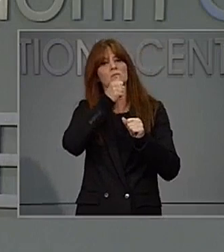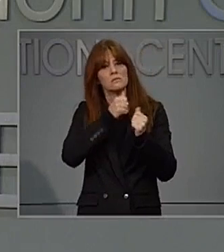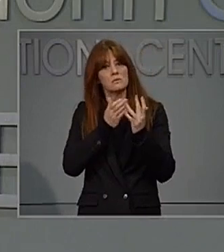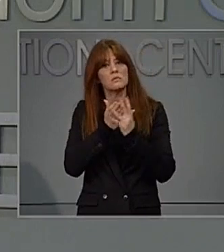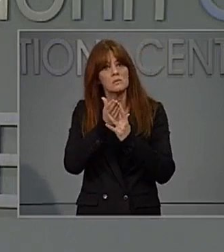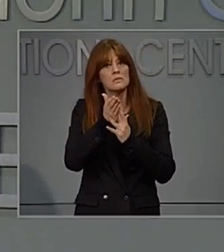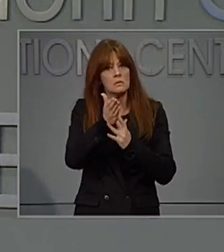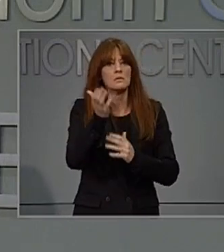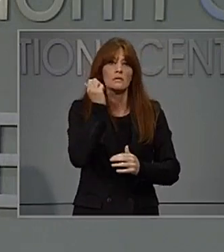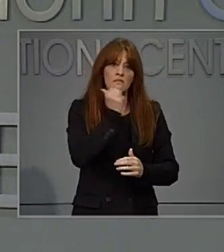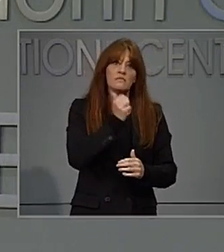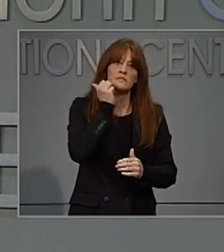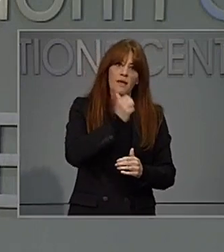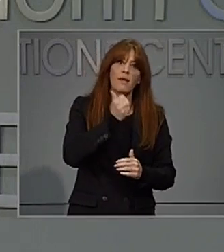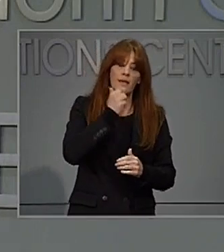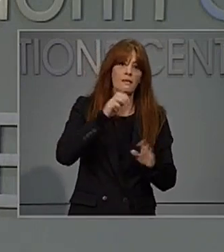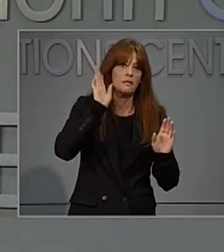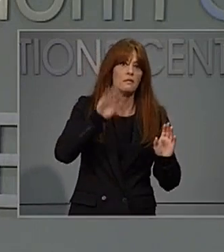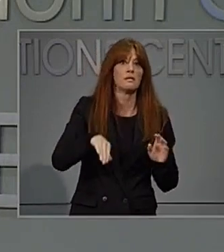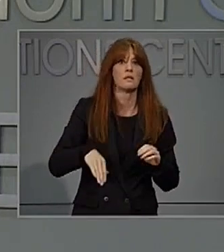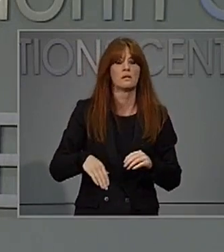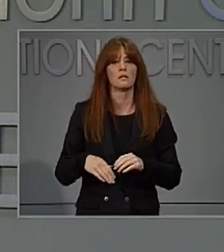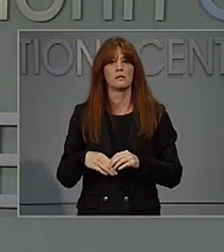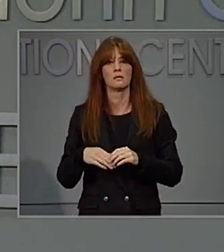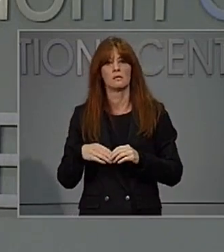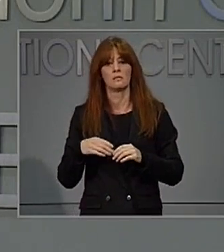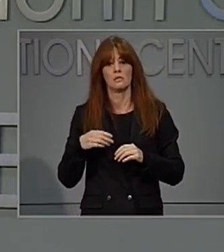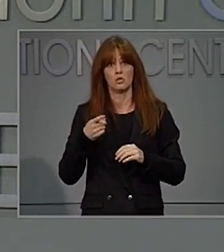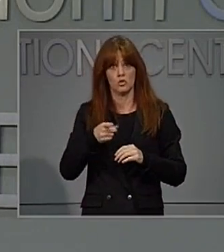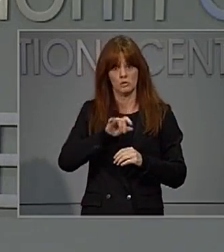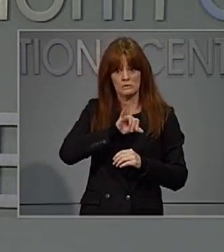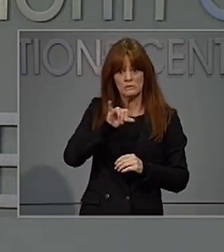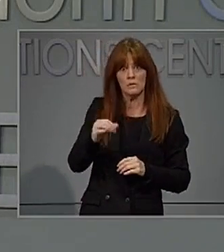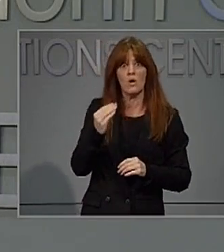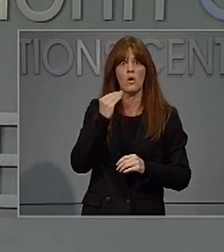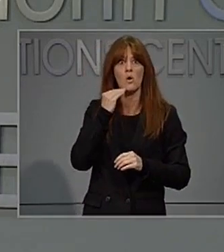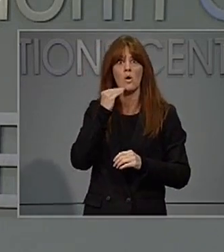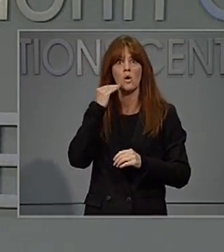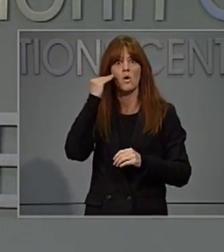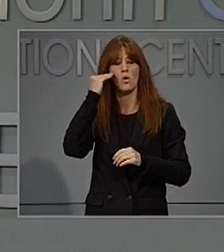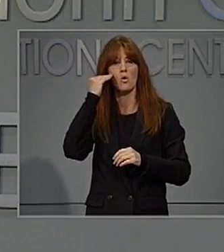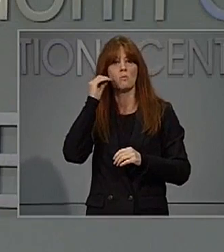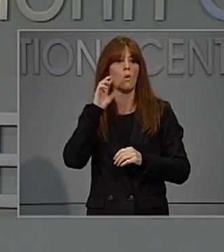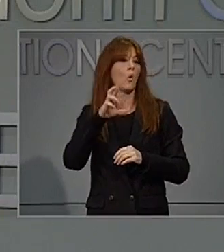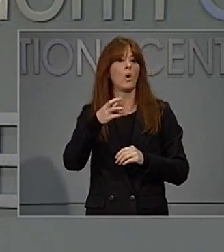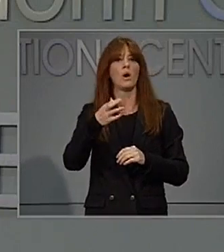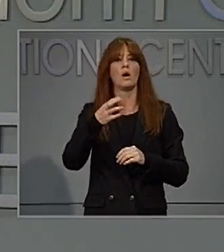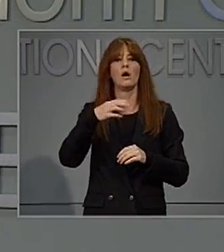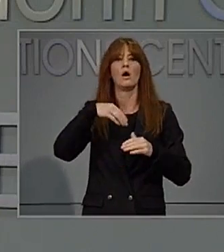ALL OF US TO DO OUR PART. I HAVE SEEN COUNTLESS STORIES OF NORTH CAROLINIANS LOOKING OUT FOR EACH OTHER AS WE WORK